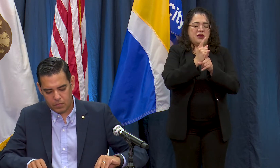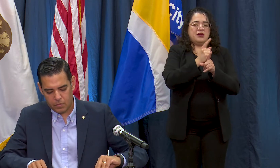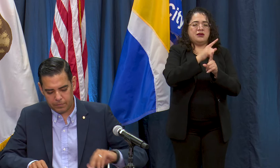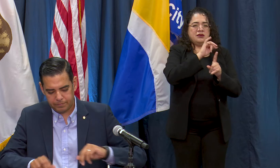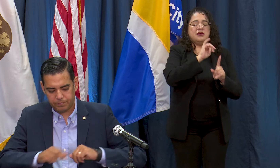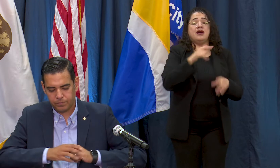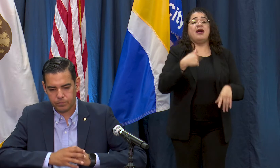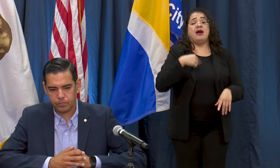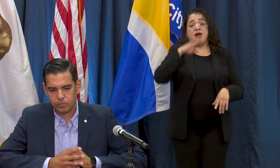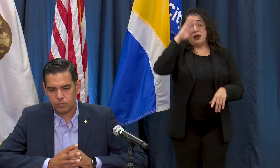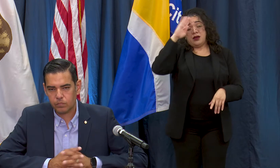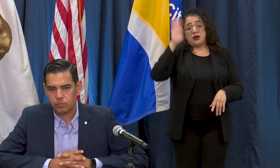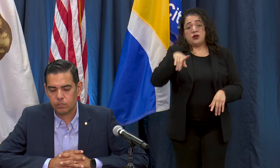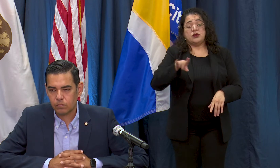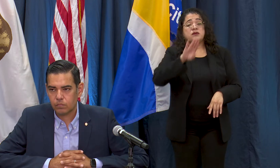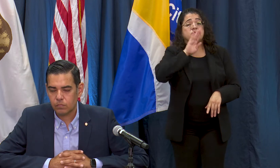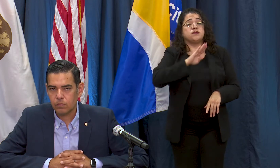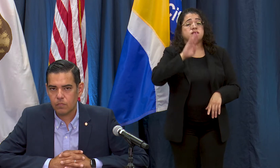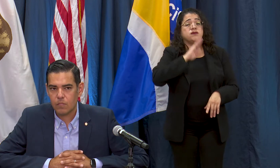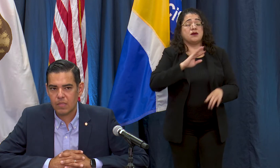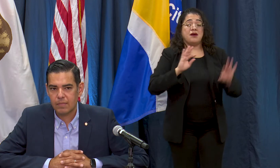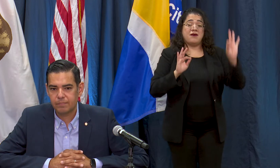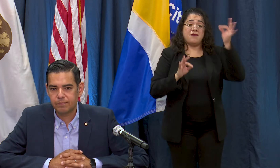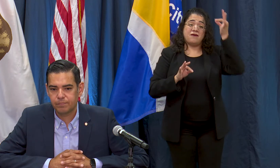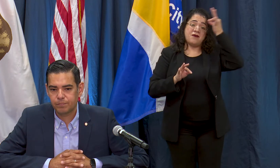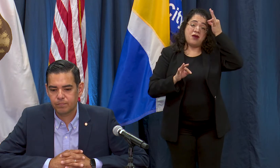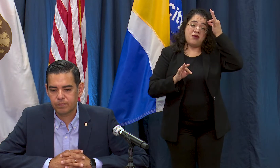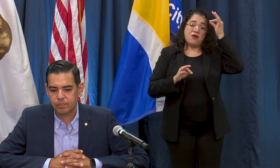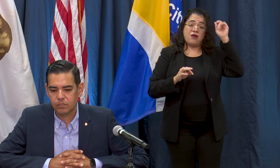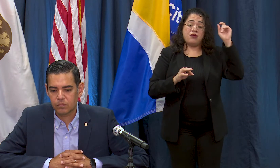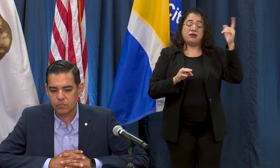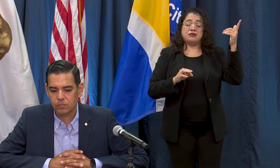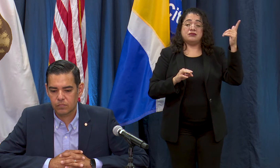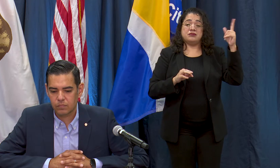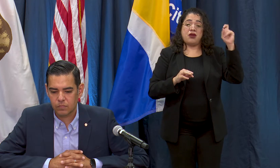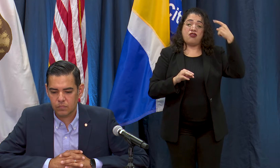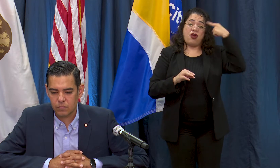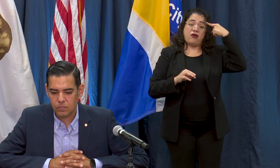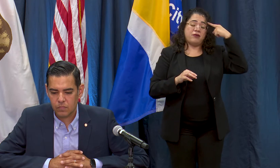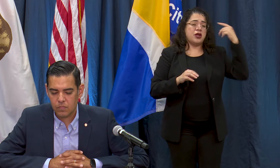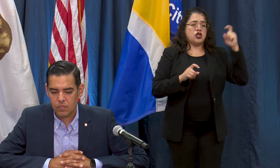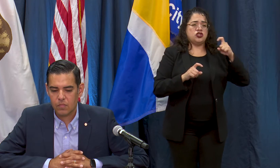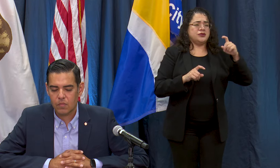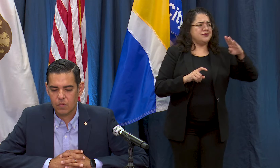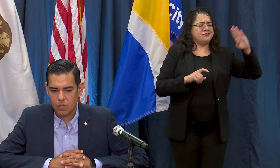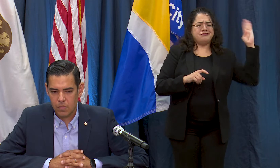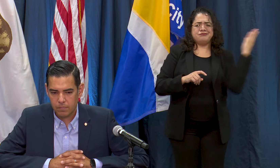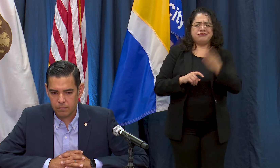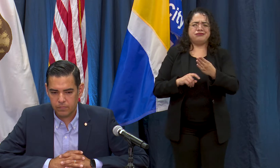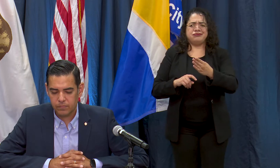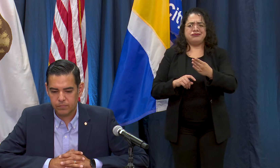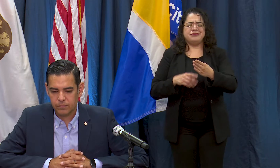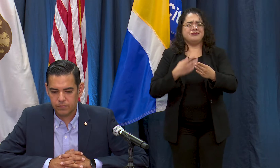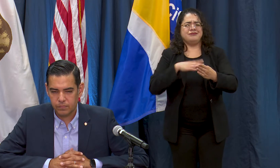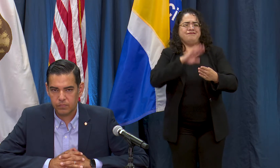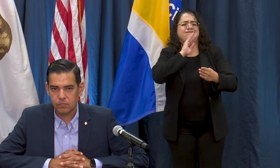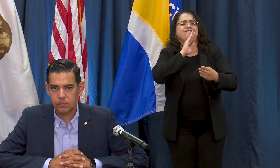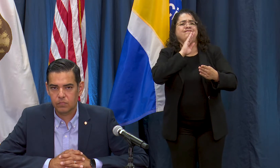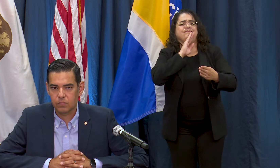directly from the Federal Cares Act from the federal government directly. I understand Long Beach fell just below